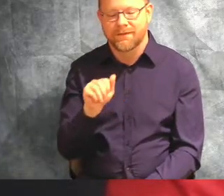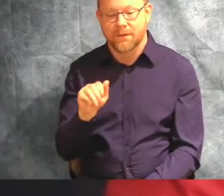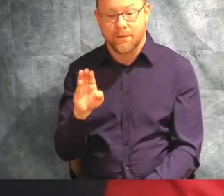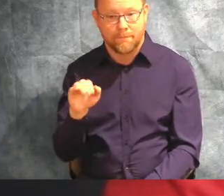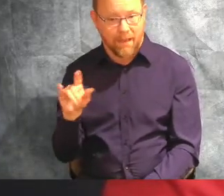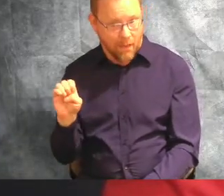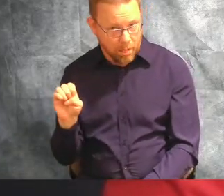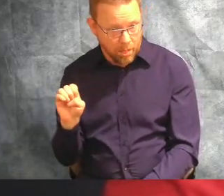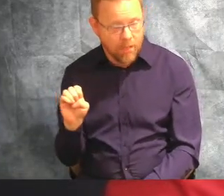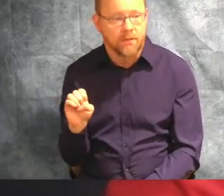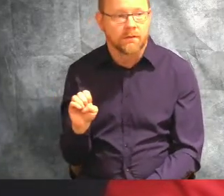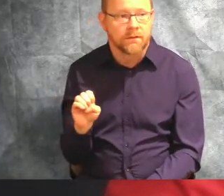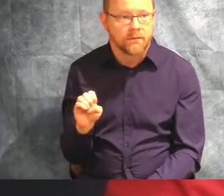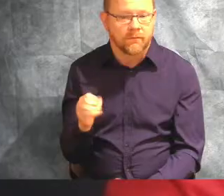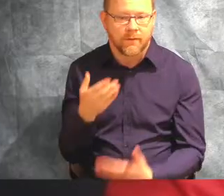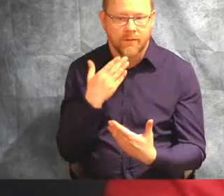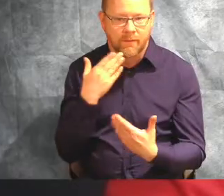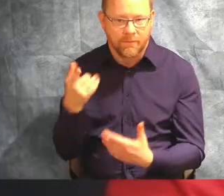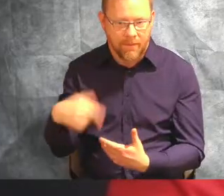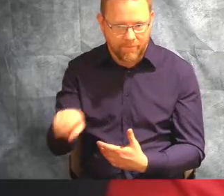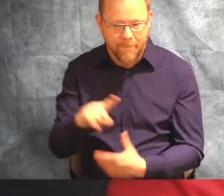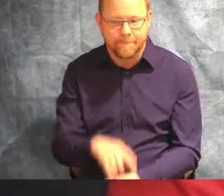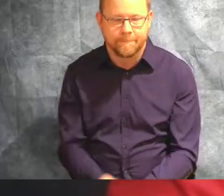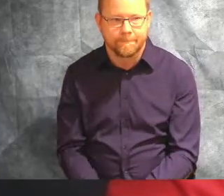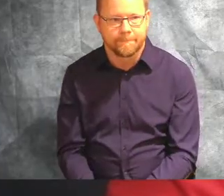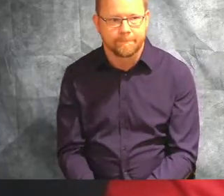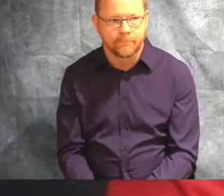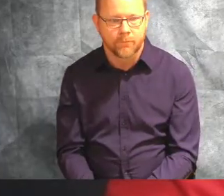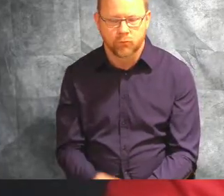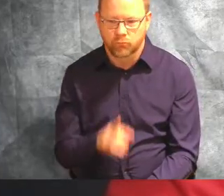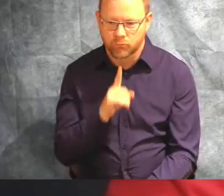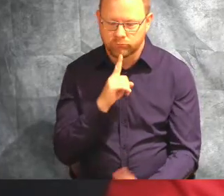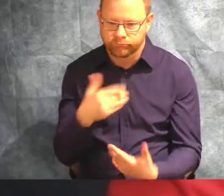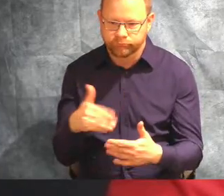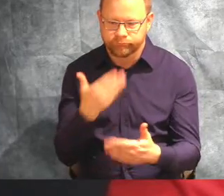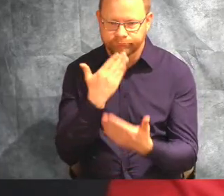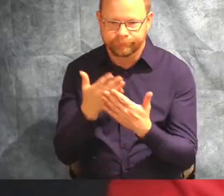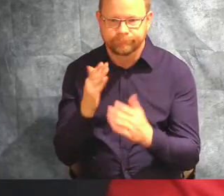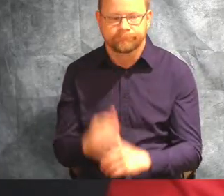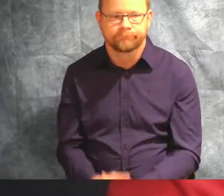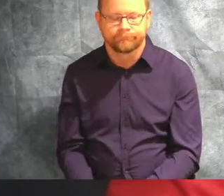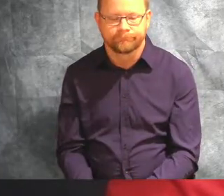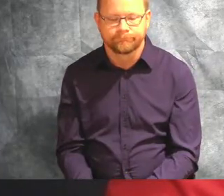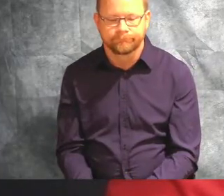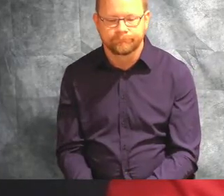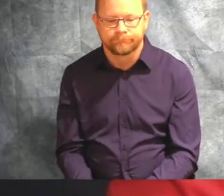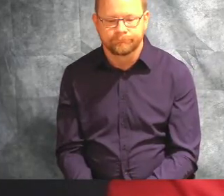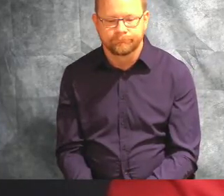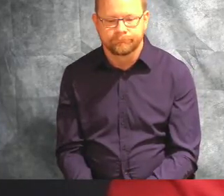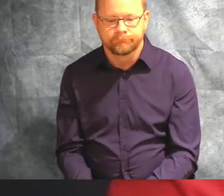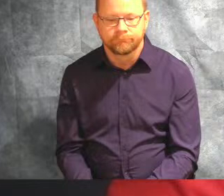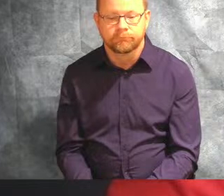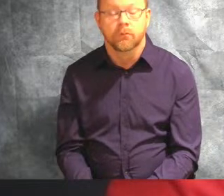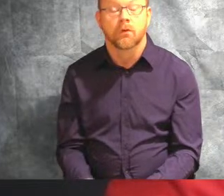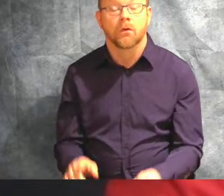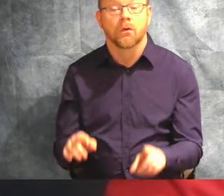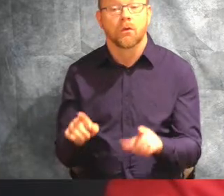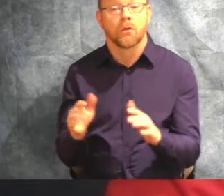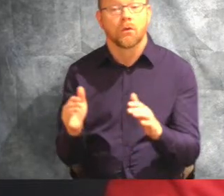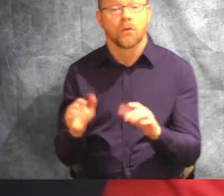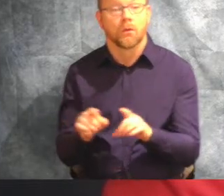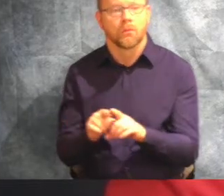wanted to thank them for that. That was really good. the other thing had a good meeting with